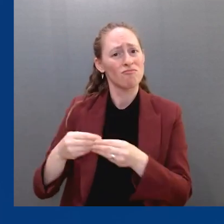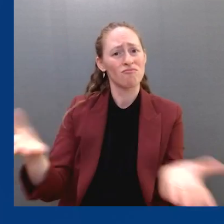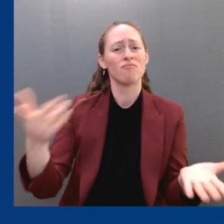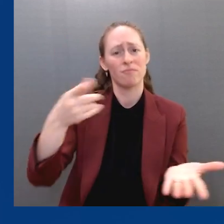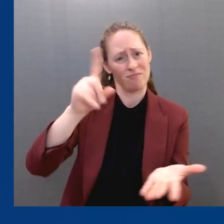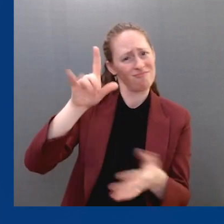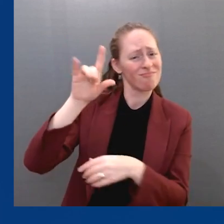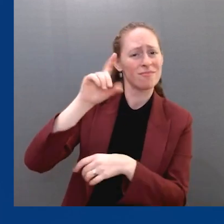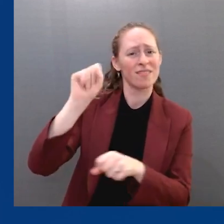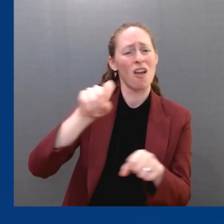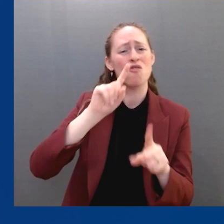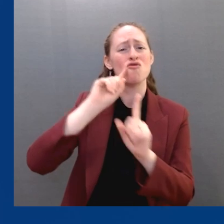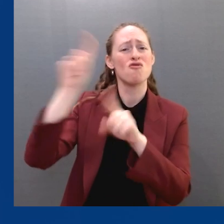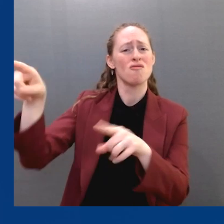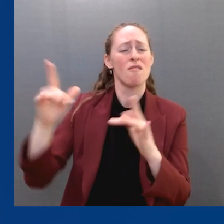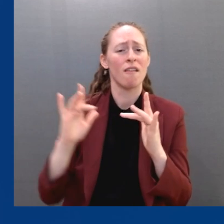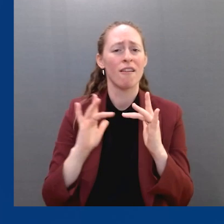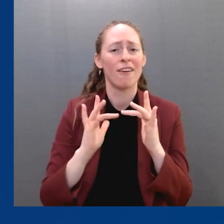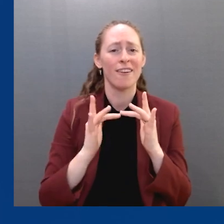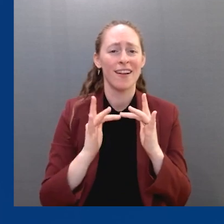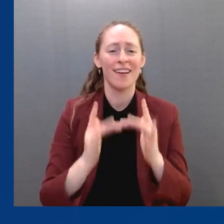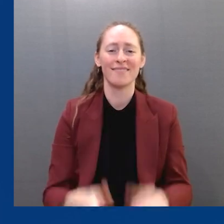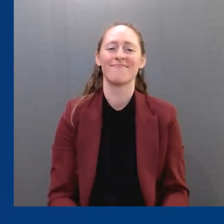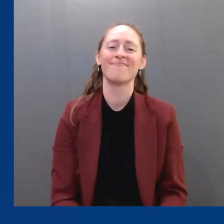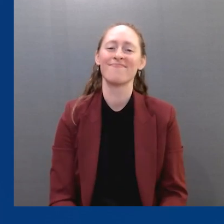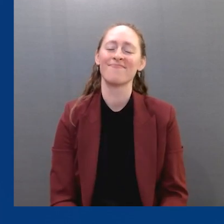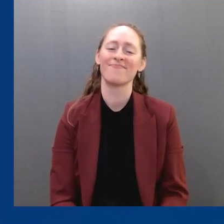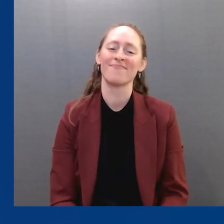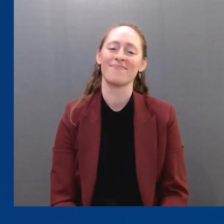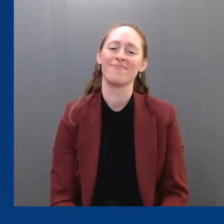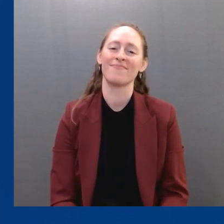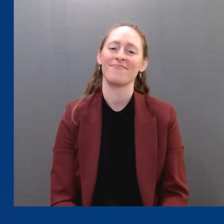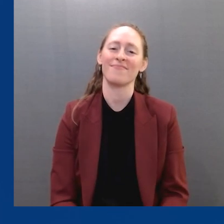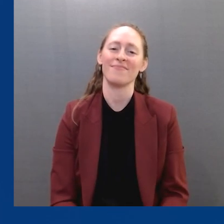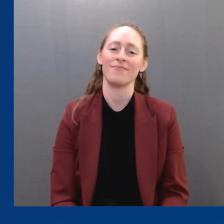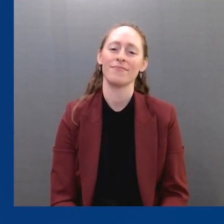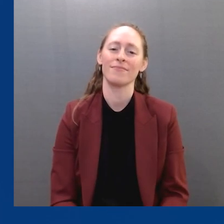Testing not only helps you identify whether you're infected, but it helps prevent spread.